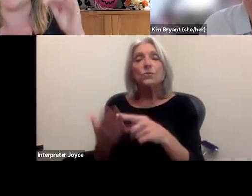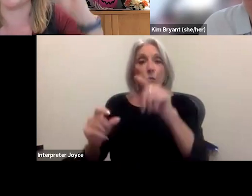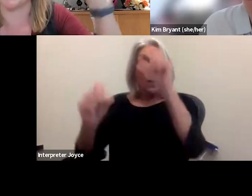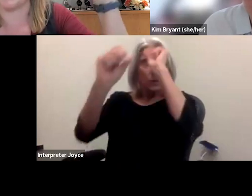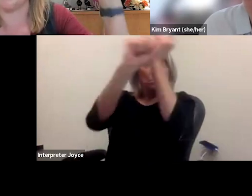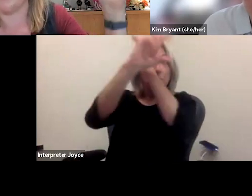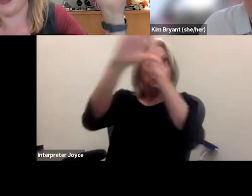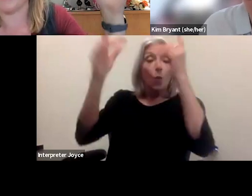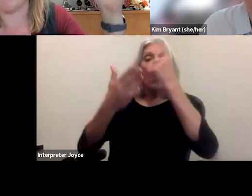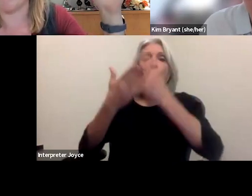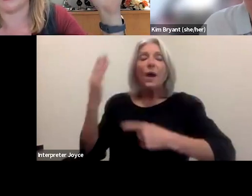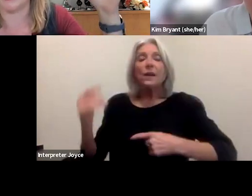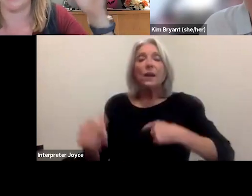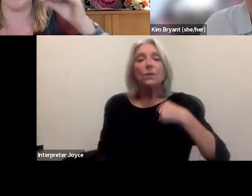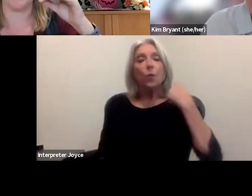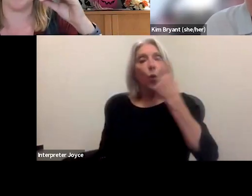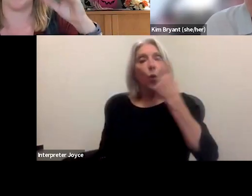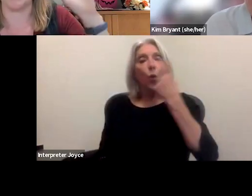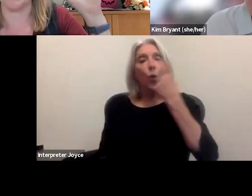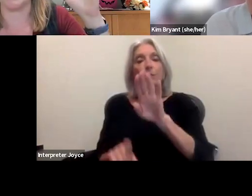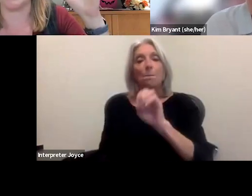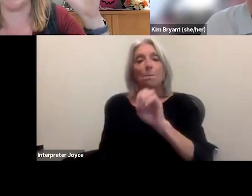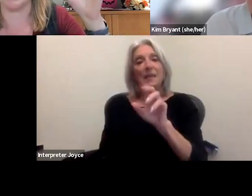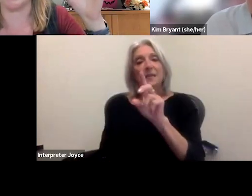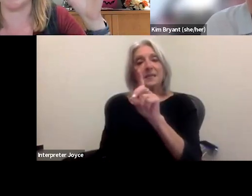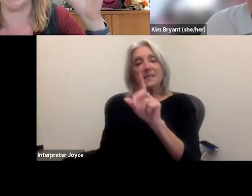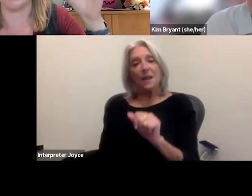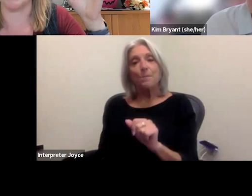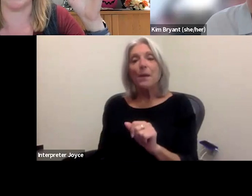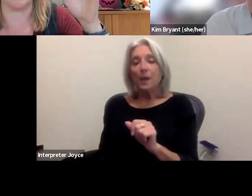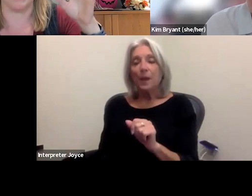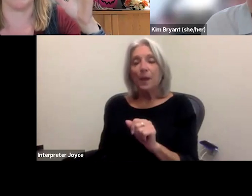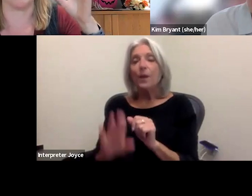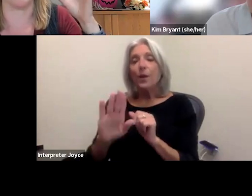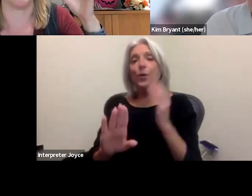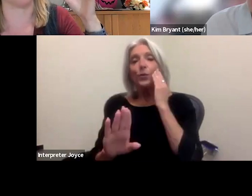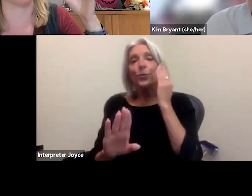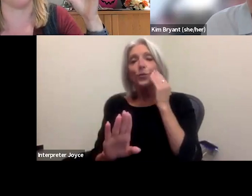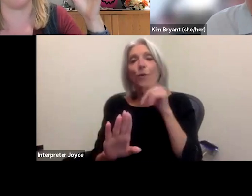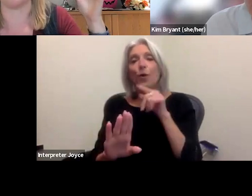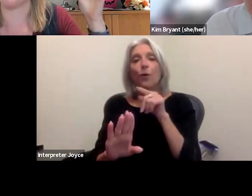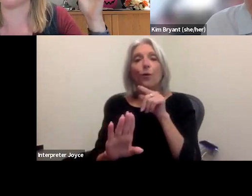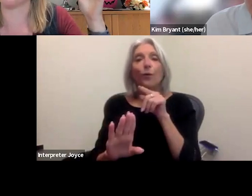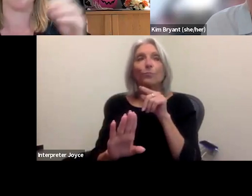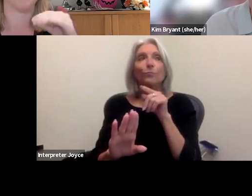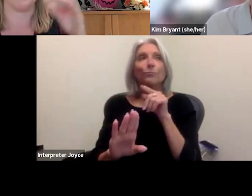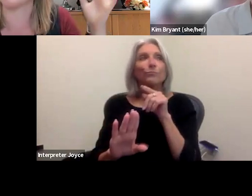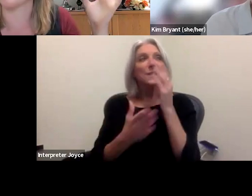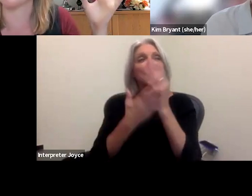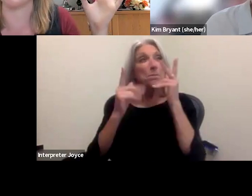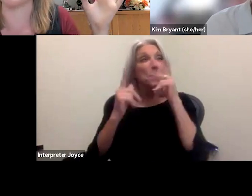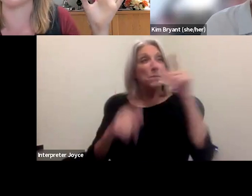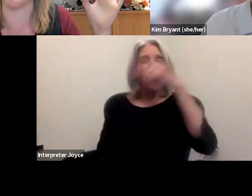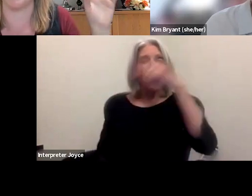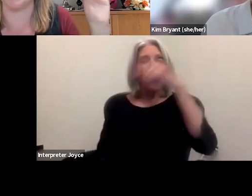and then designing from that even though we know the disability simulation gives people the wrong impression about what it's like to be disabled.